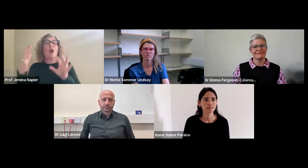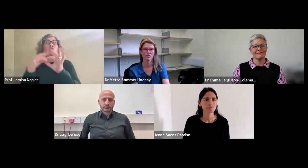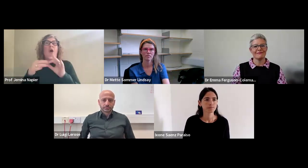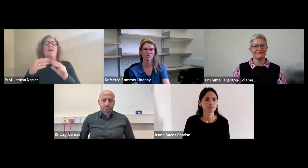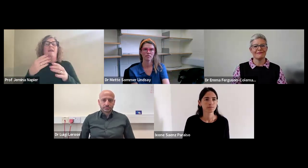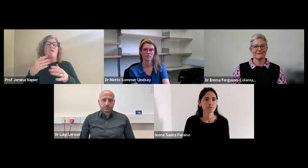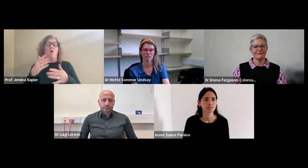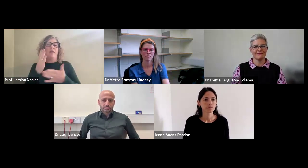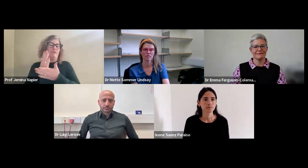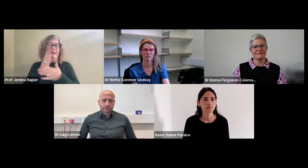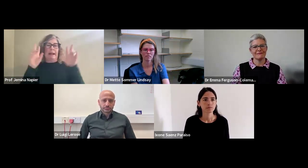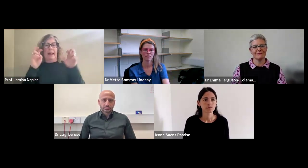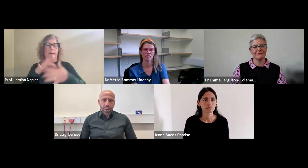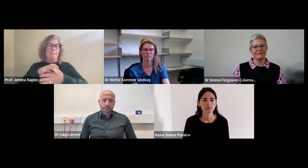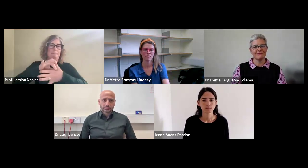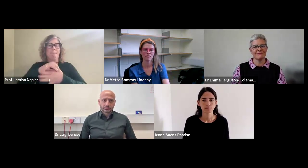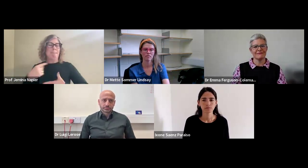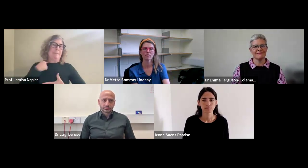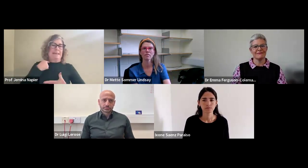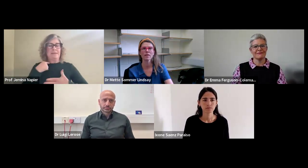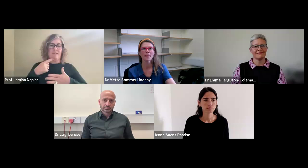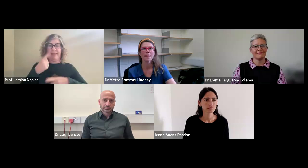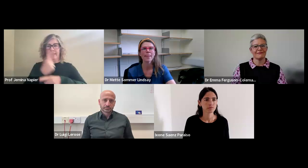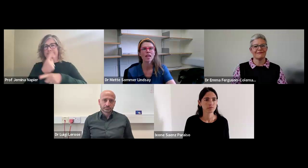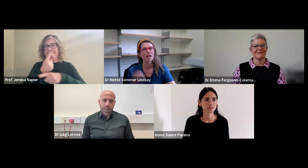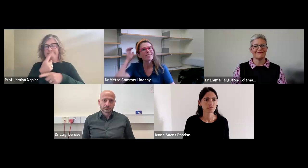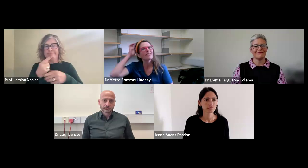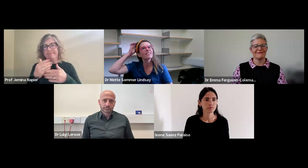we should get on with the introductions so people, when they do join, can just join for